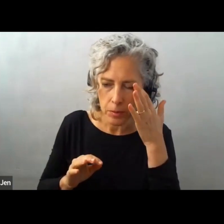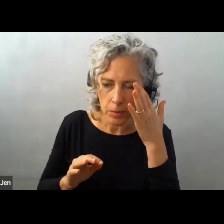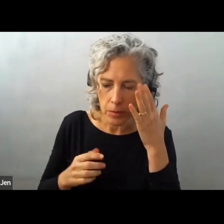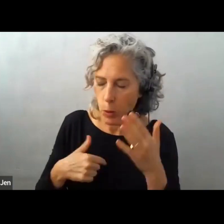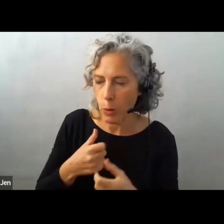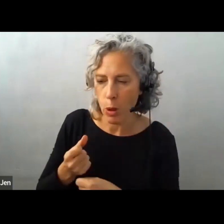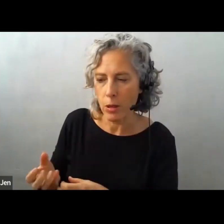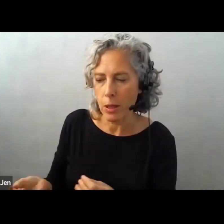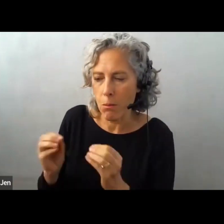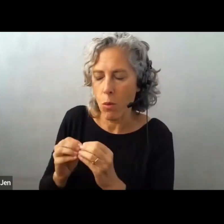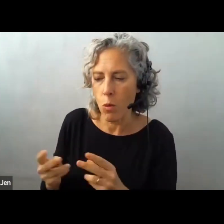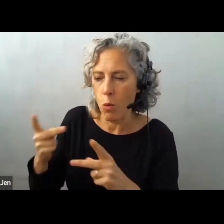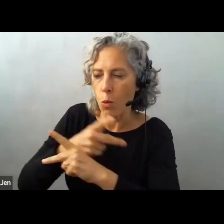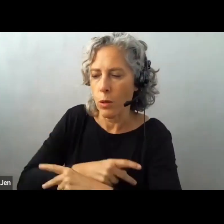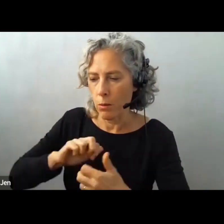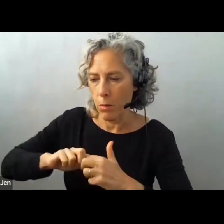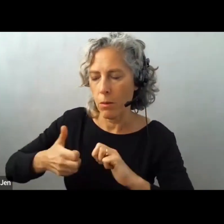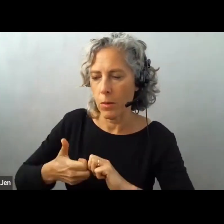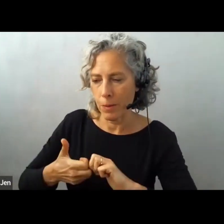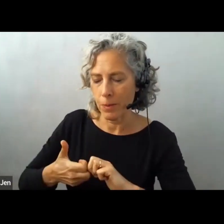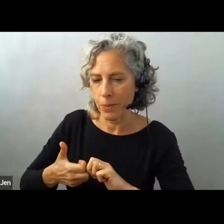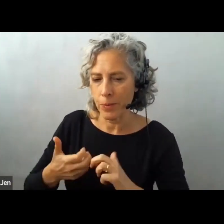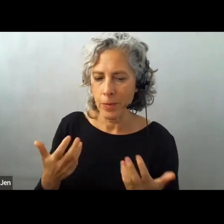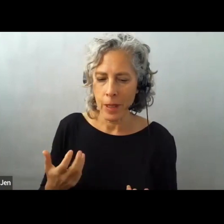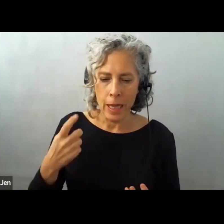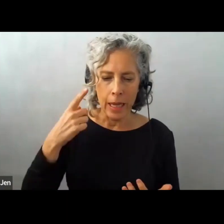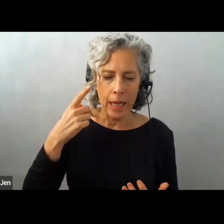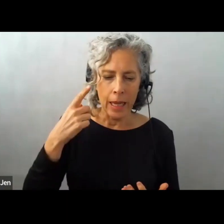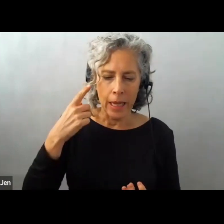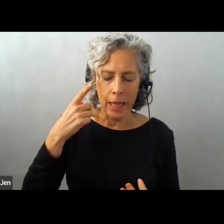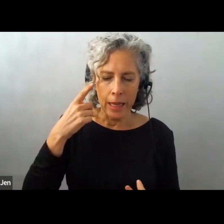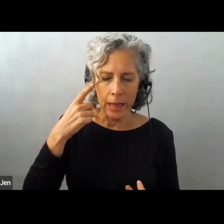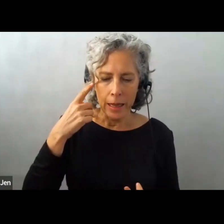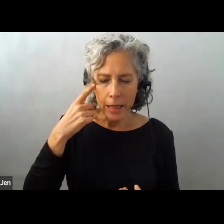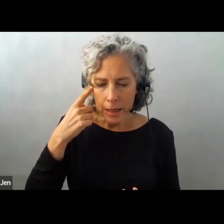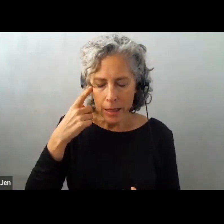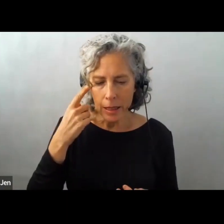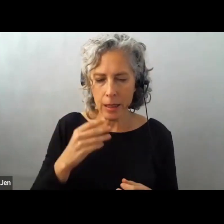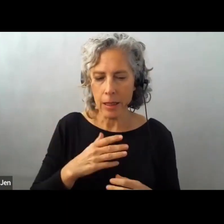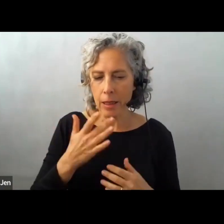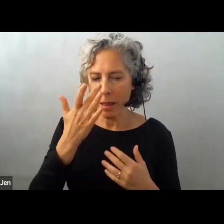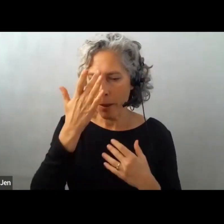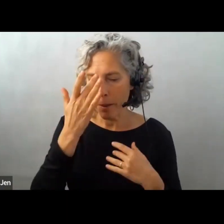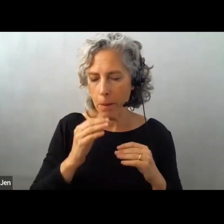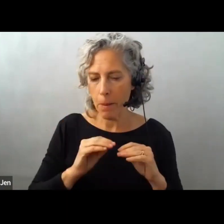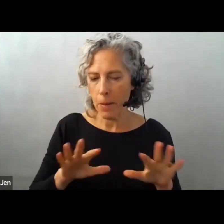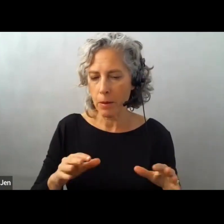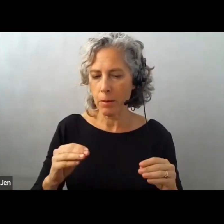more problems. So I think one of the things that this pandemic has taught us is to choose our